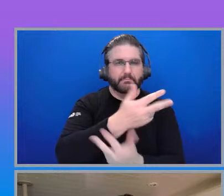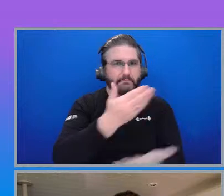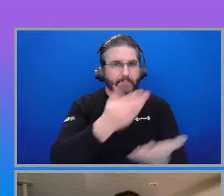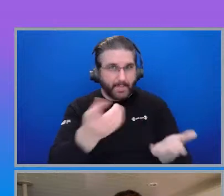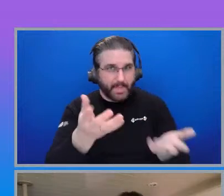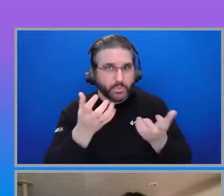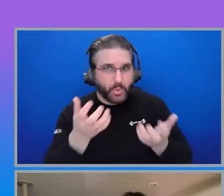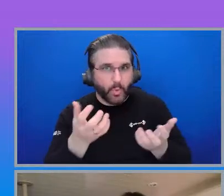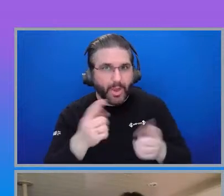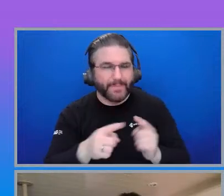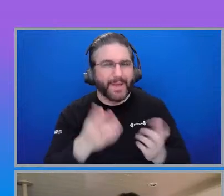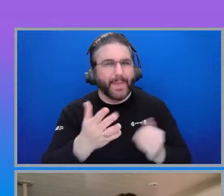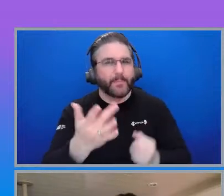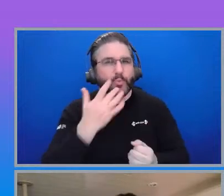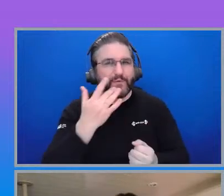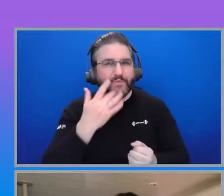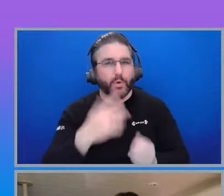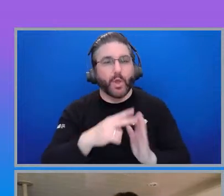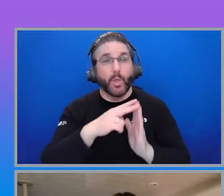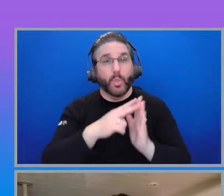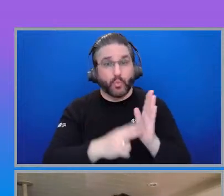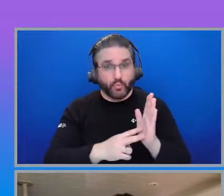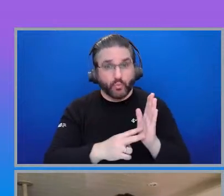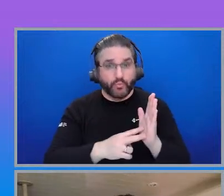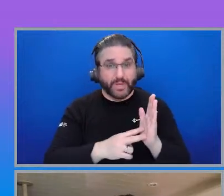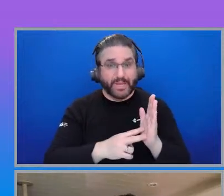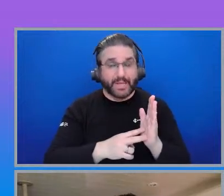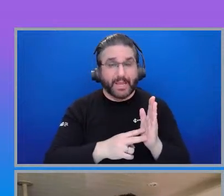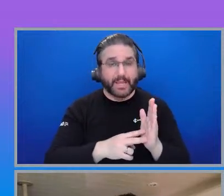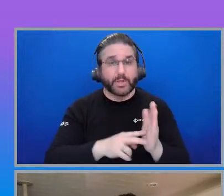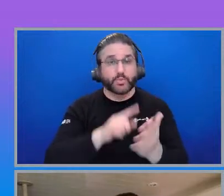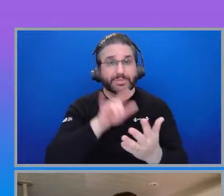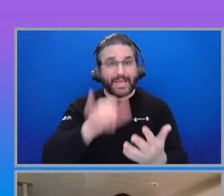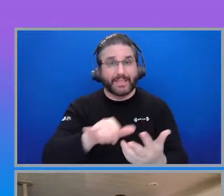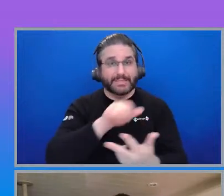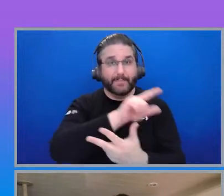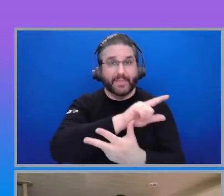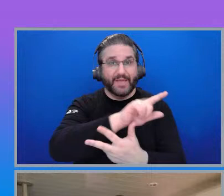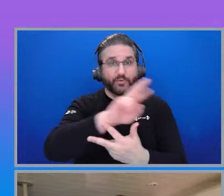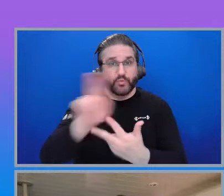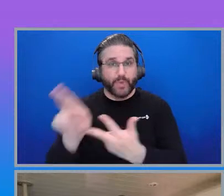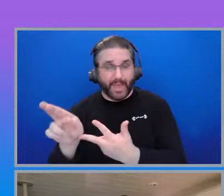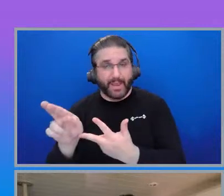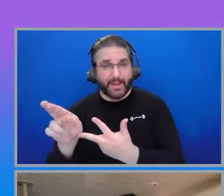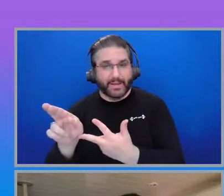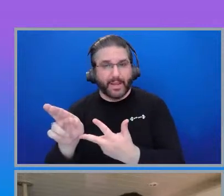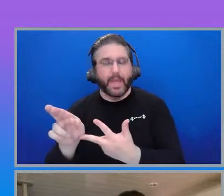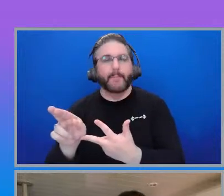or what you might want is for the reading orders to stay the same. So from left to right, but